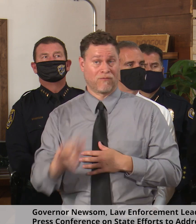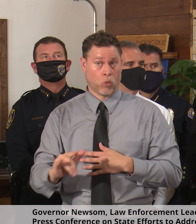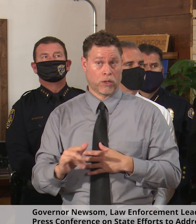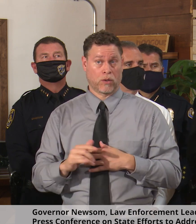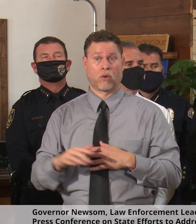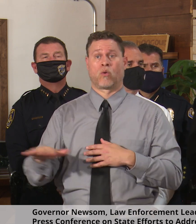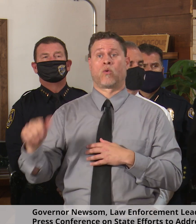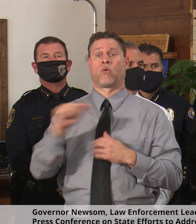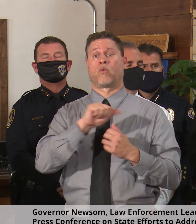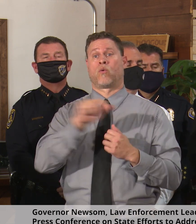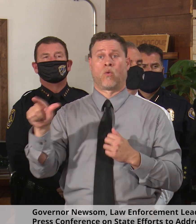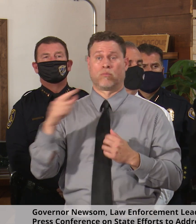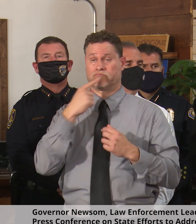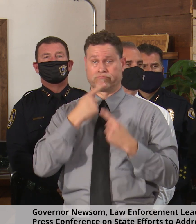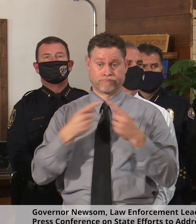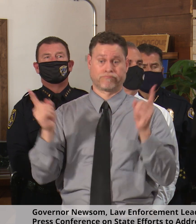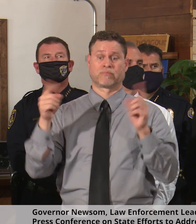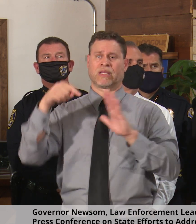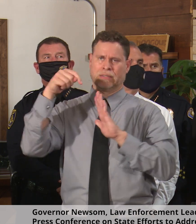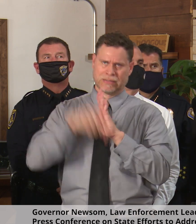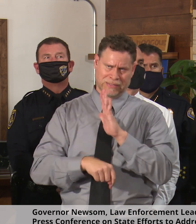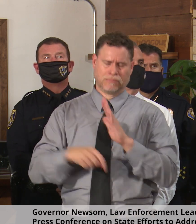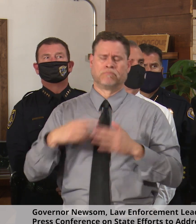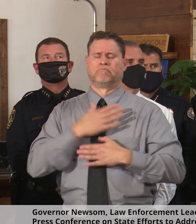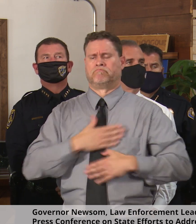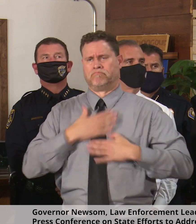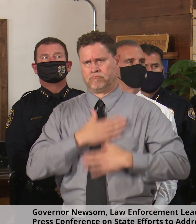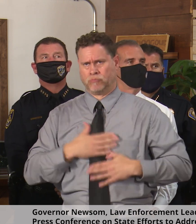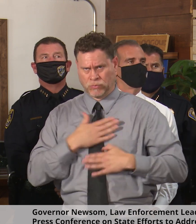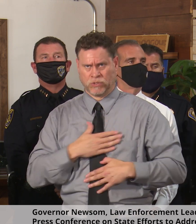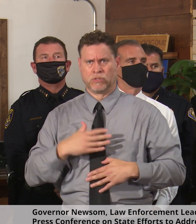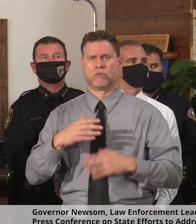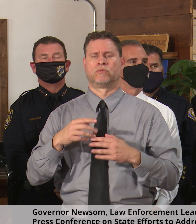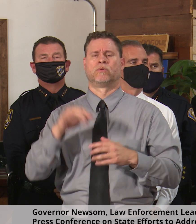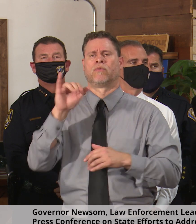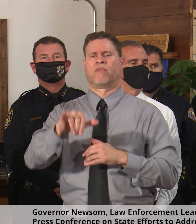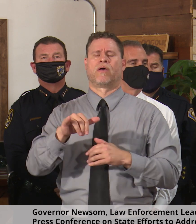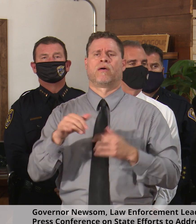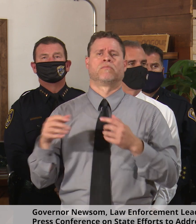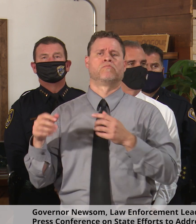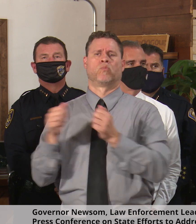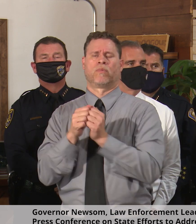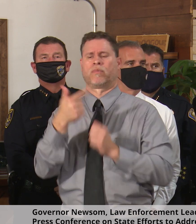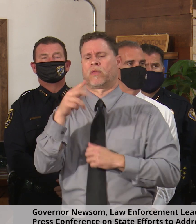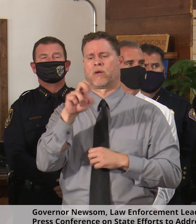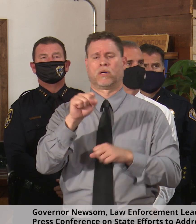all laid claim to a deep appreciation to the proliferation of guns on our streets